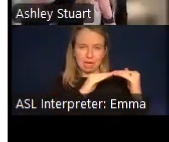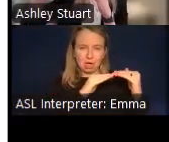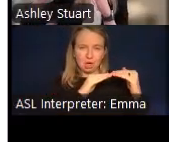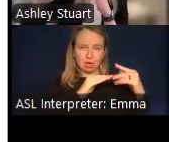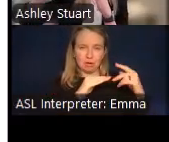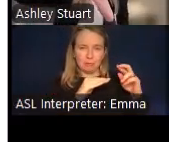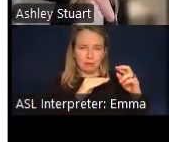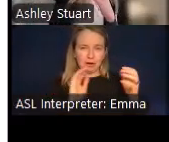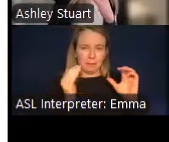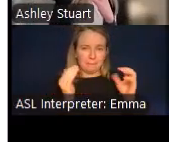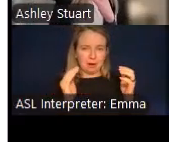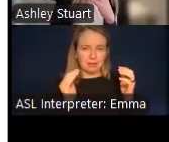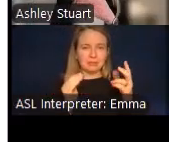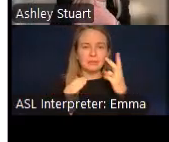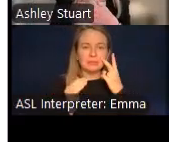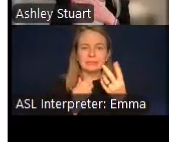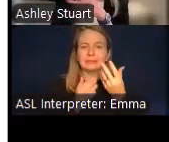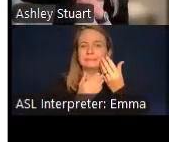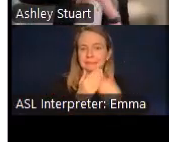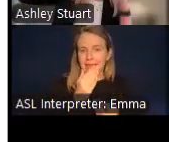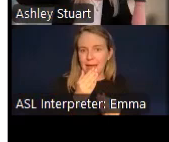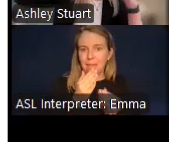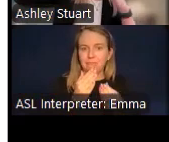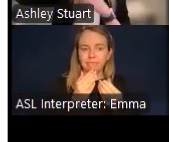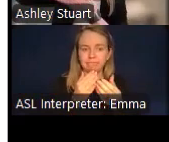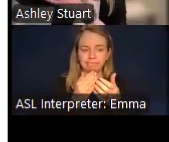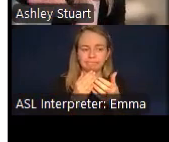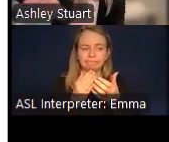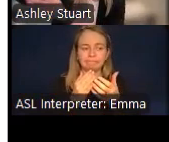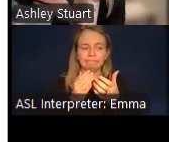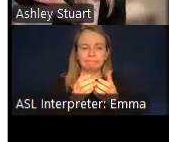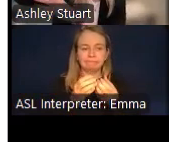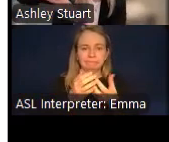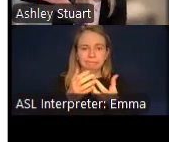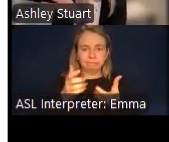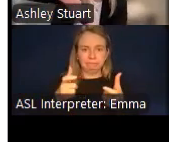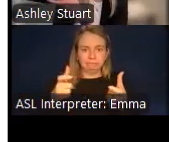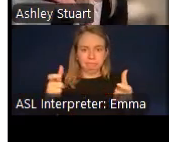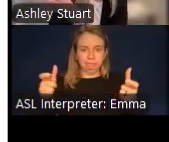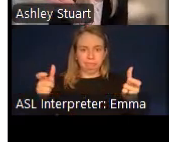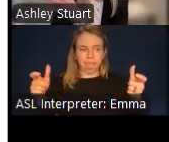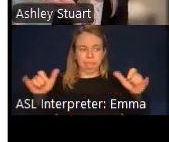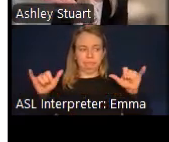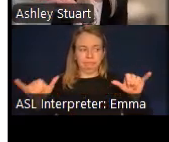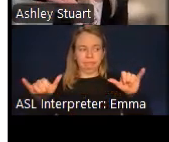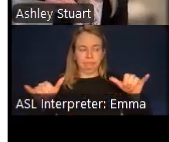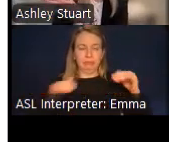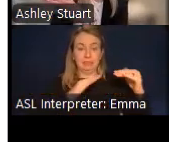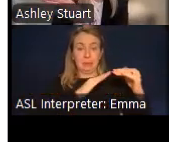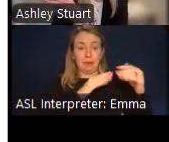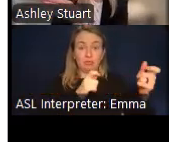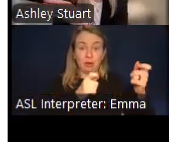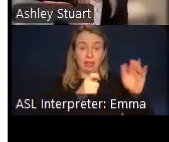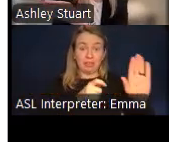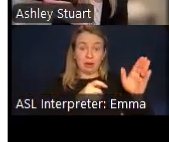see a gap start to widen as their peers start to learn to regulate their behaviors, and the child with ADHD might have